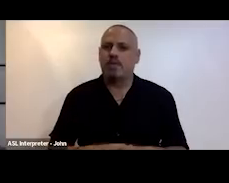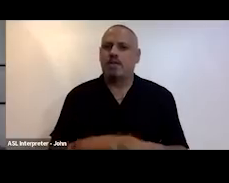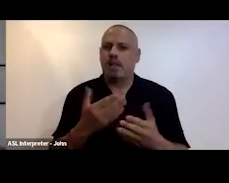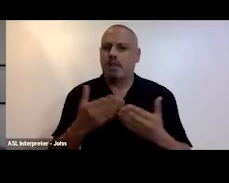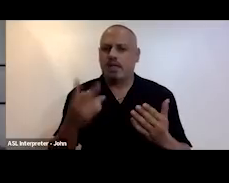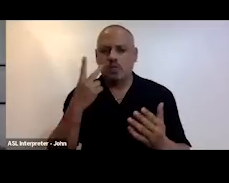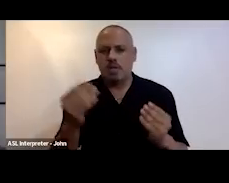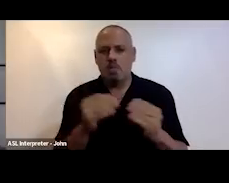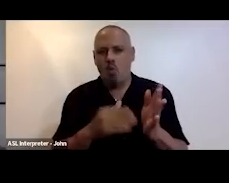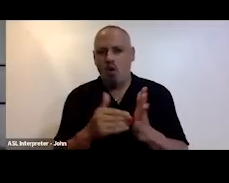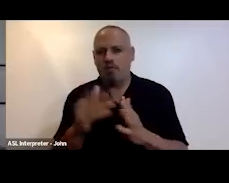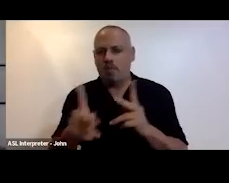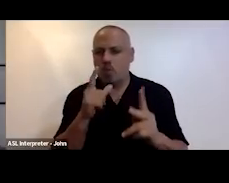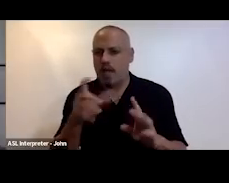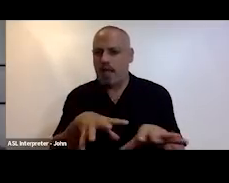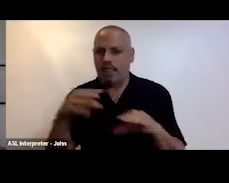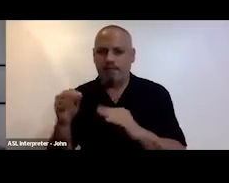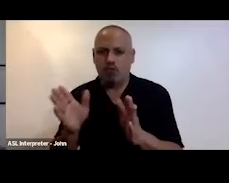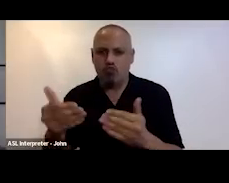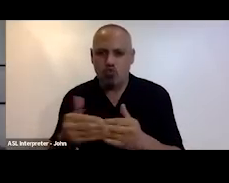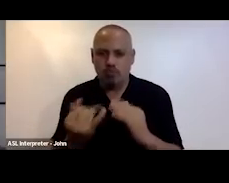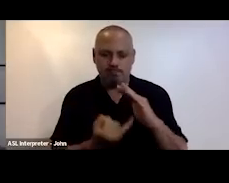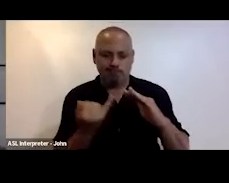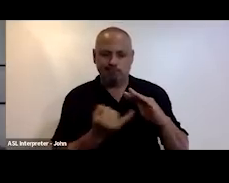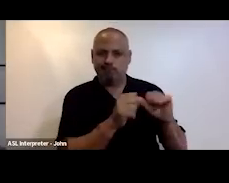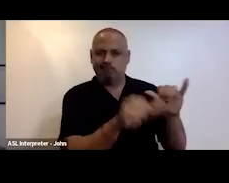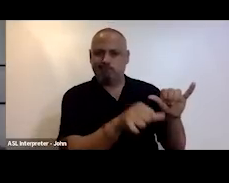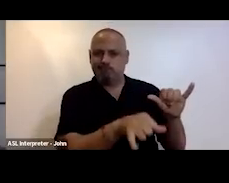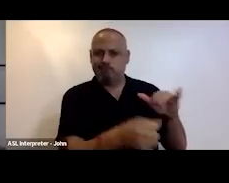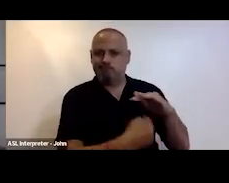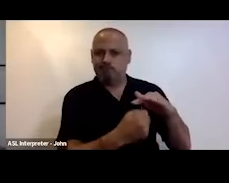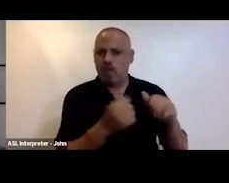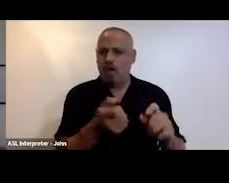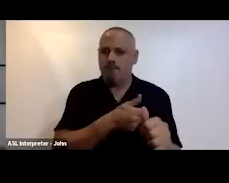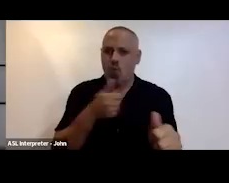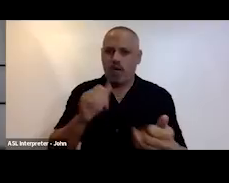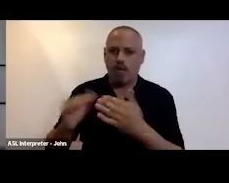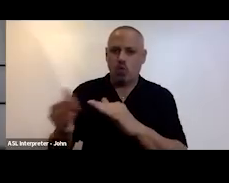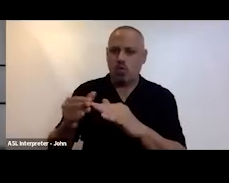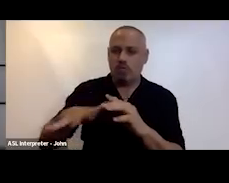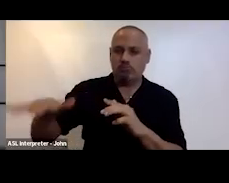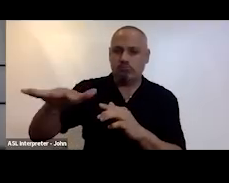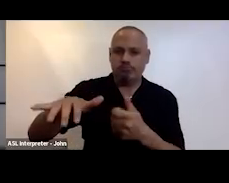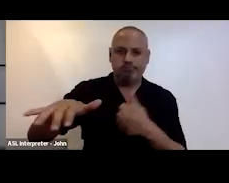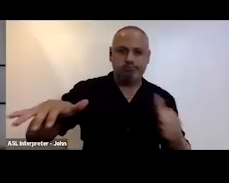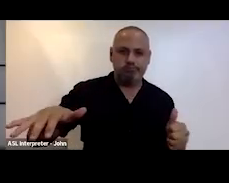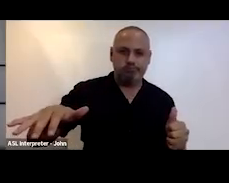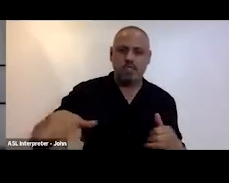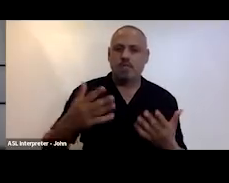is that people are not coming out of their units, that they're isolating more, avoiding the community. You might need to do wellness checks on them